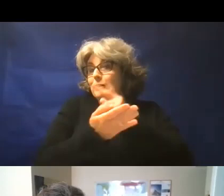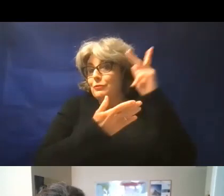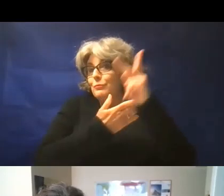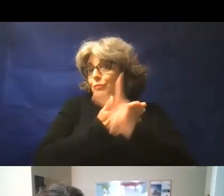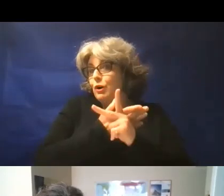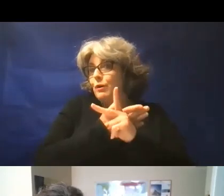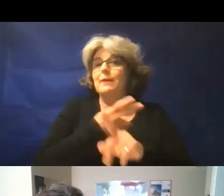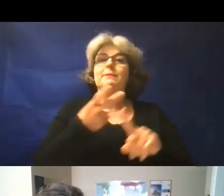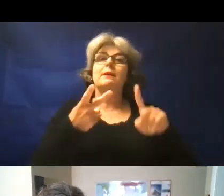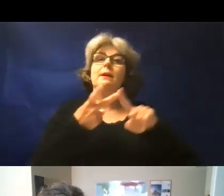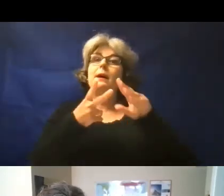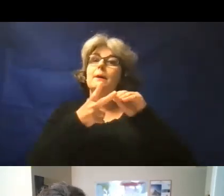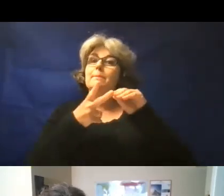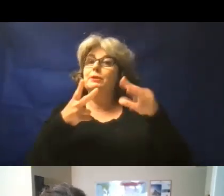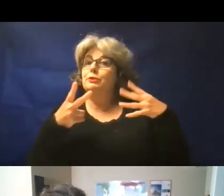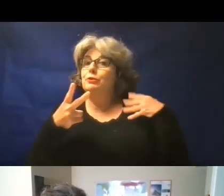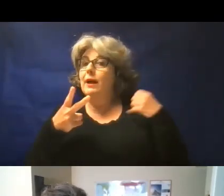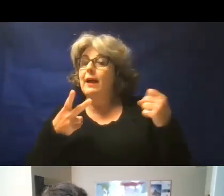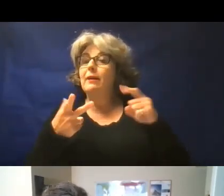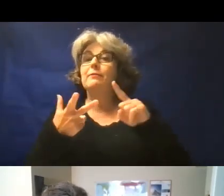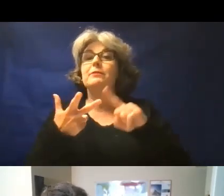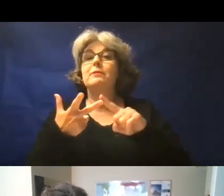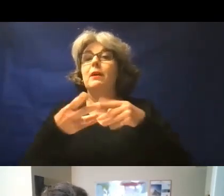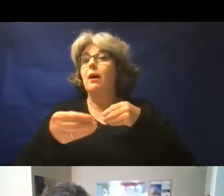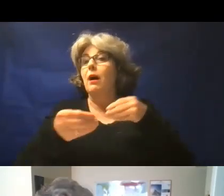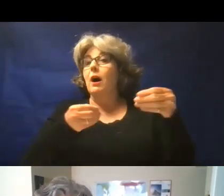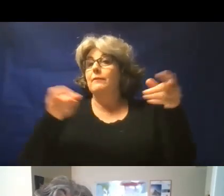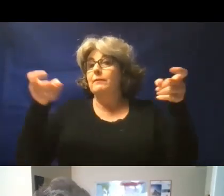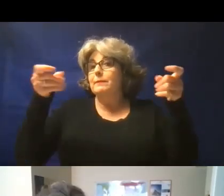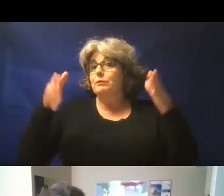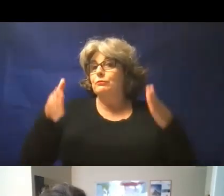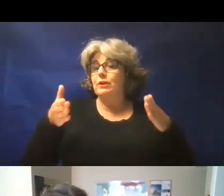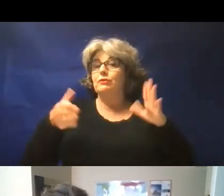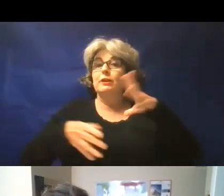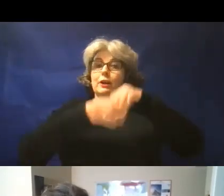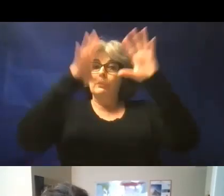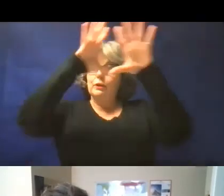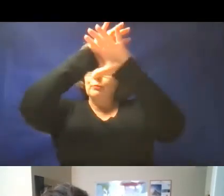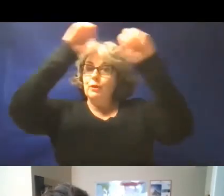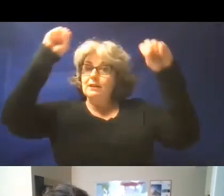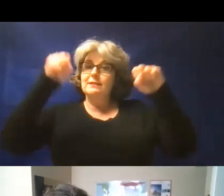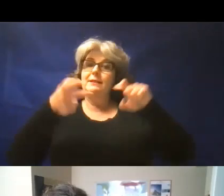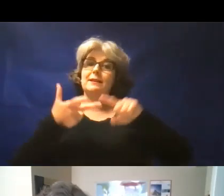student health, the offices of the administration including president provost and dean's offices,